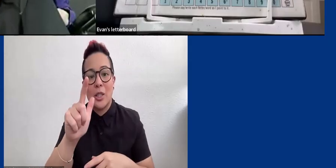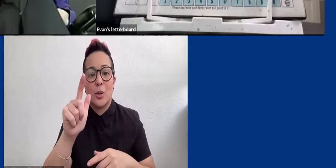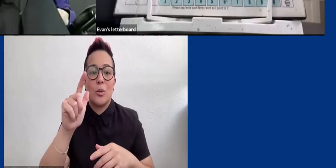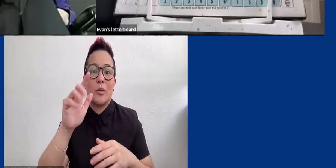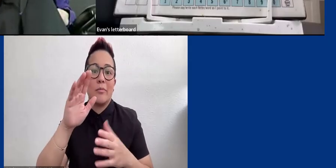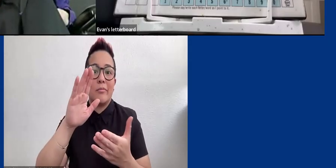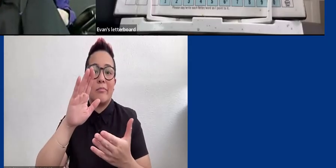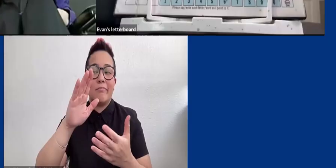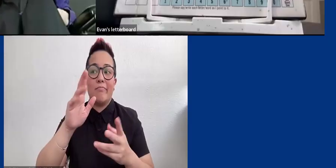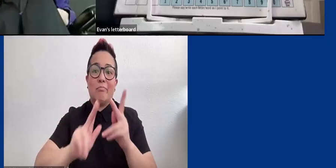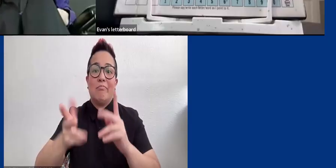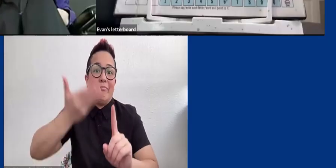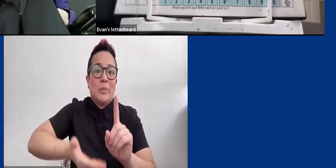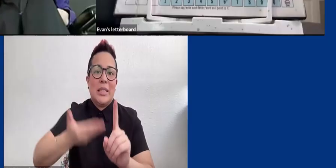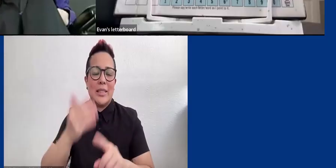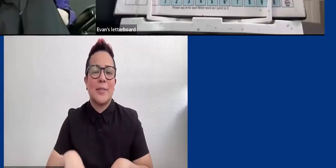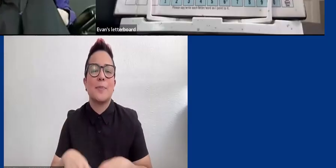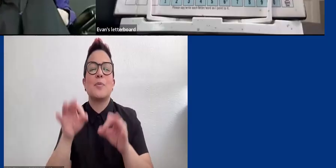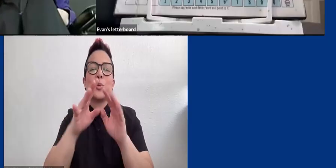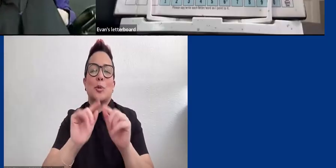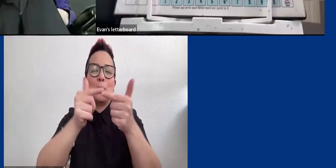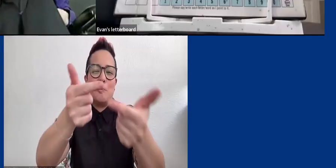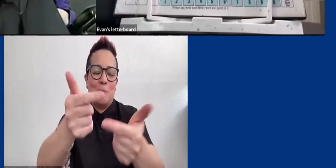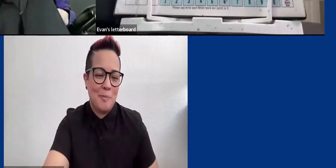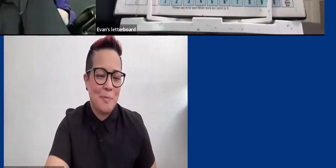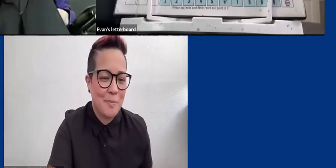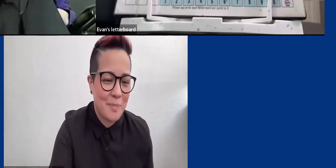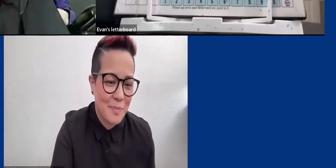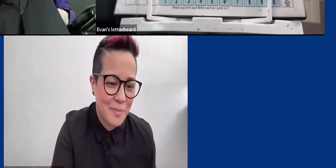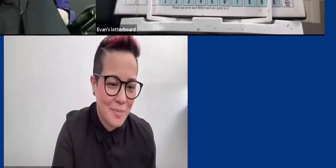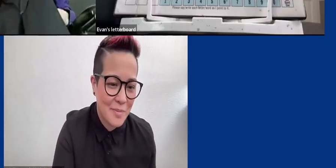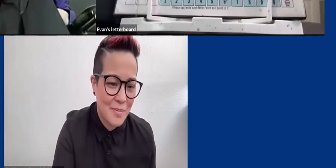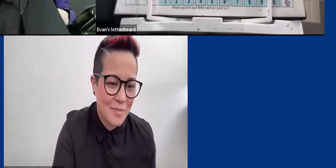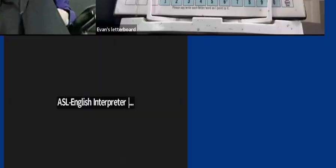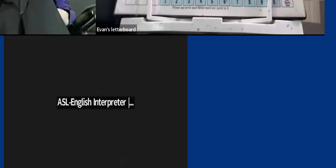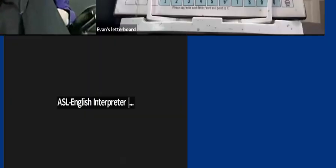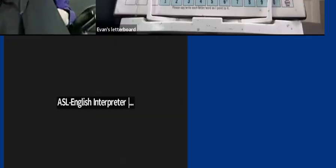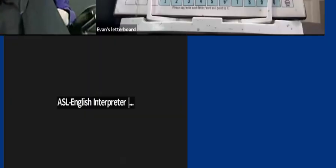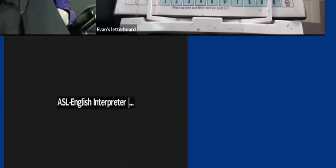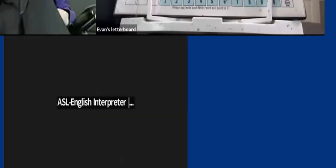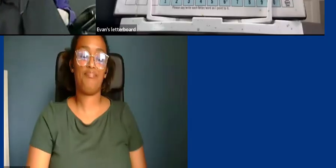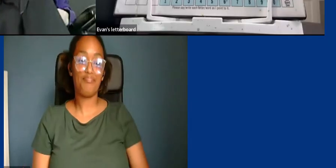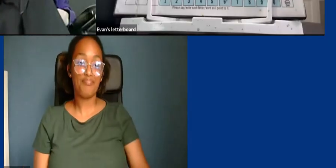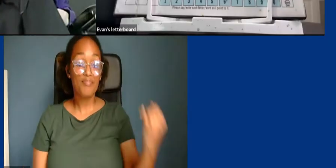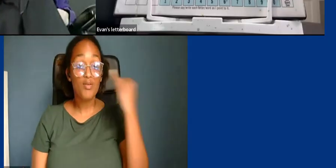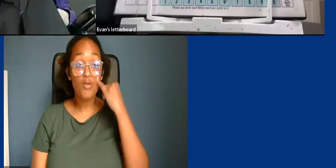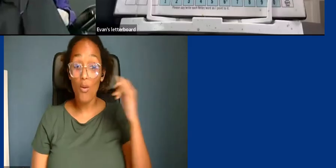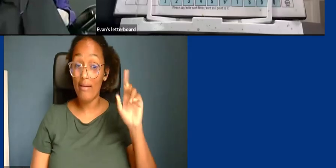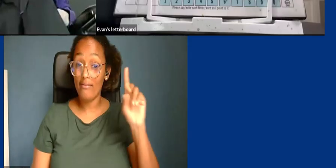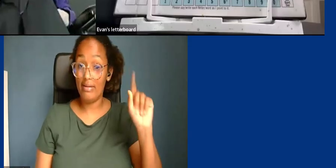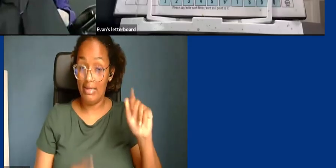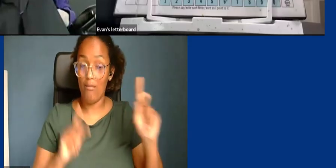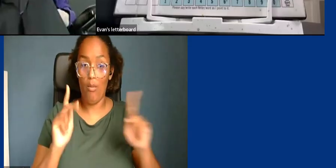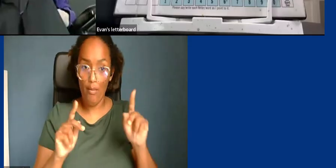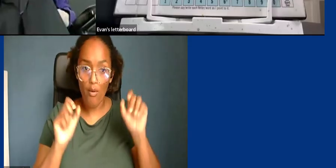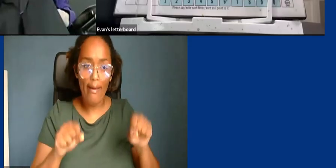I will then propose that if disabled people can claim their own sexuality, it will be an empowering step